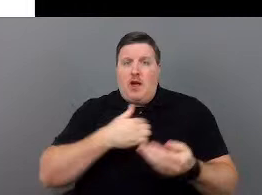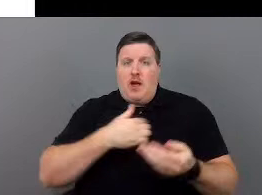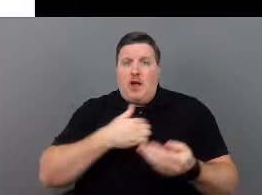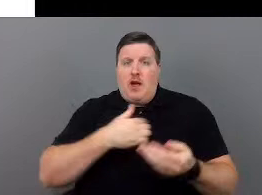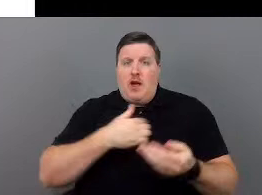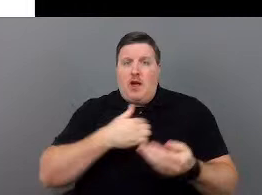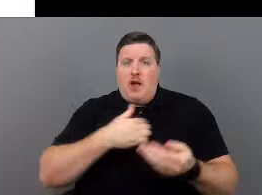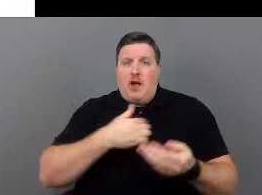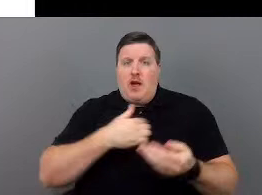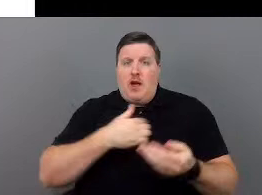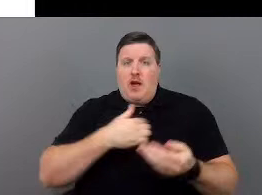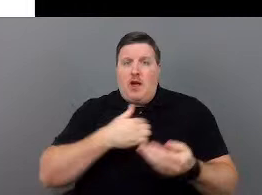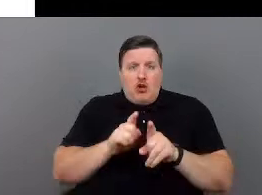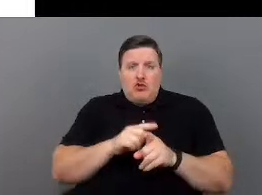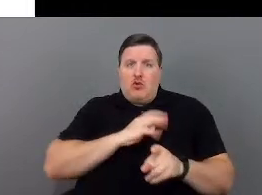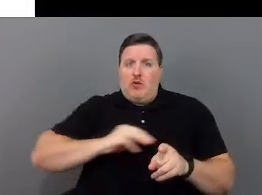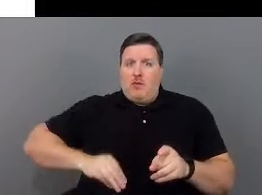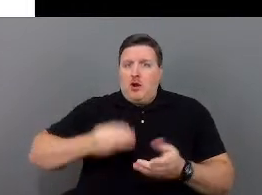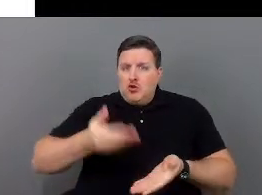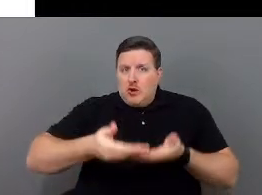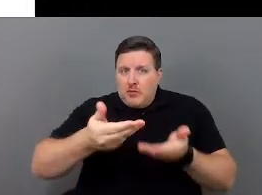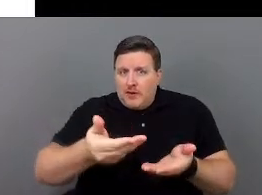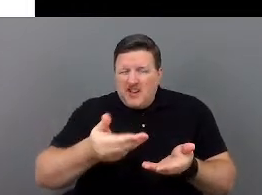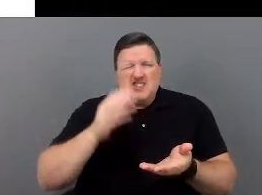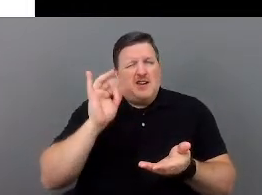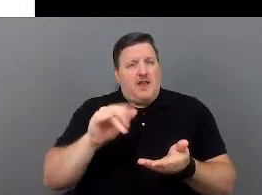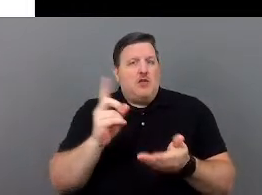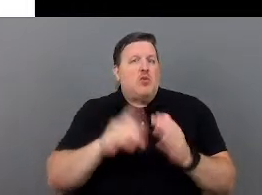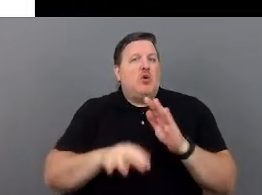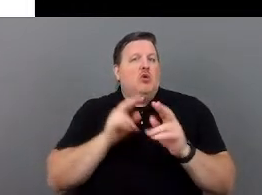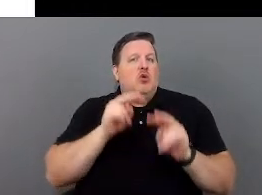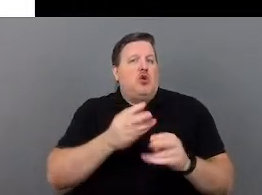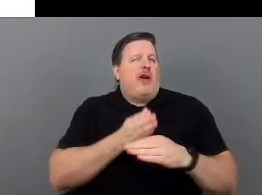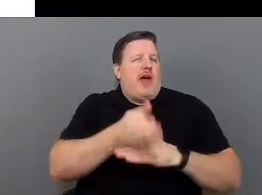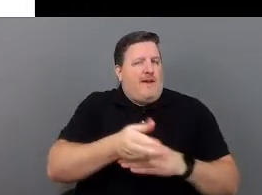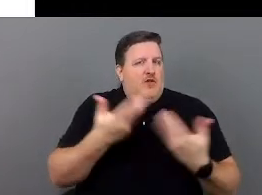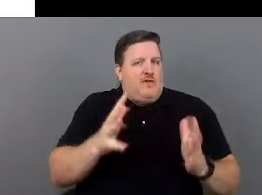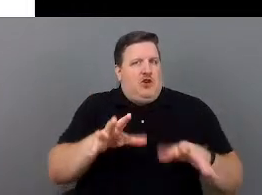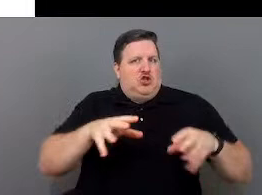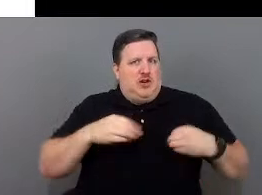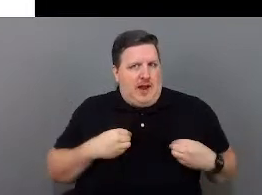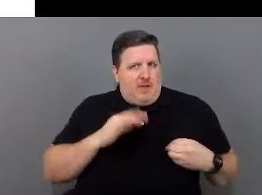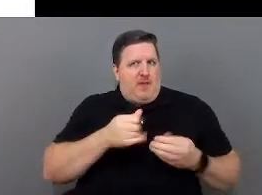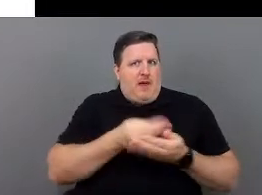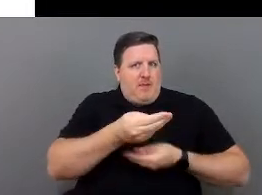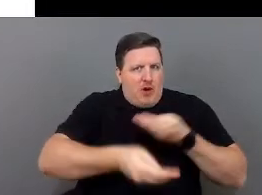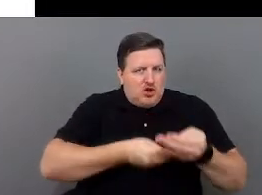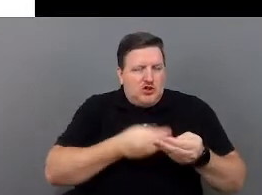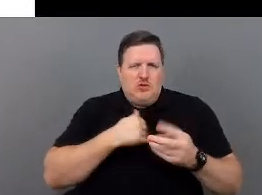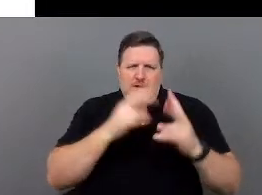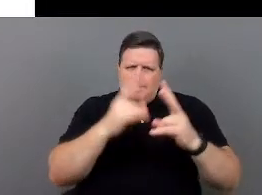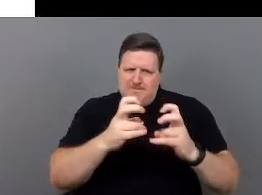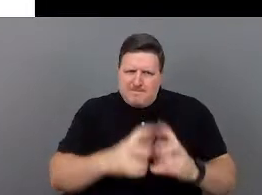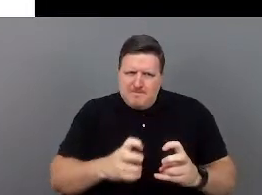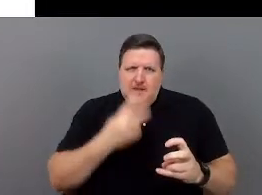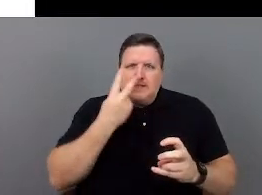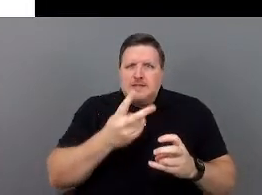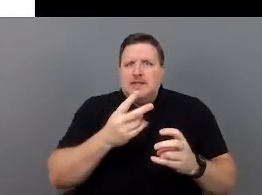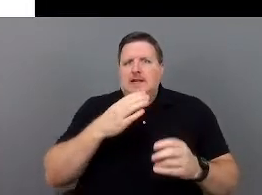TO LOOK AFTER WE MAYOR'S RECOMMENDATIONS, AND, AGAIN, THAT WOULD BE THE PLACE ADOPT THE BUDGET TO EXPLORE THE COUNCIL-ADOPTED BUDGET FOR 2022. SO GO AHEAD AND GO TO THE NEXT SLIDE.